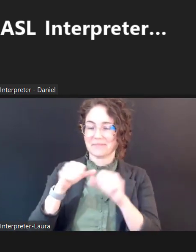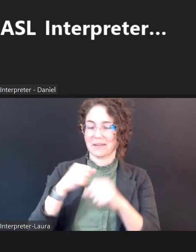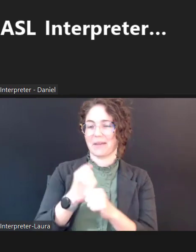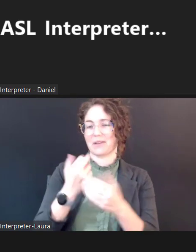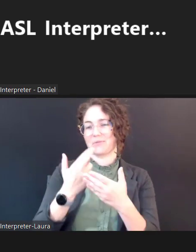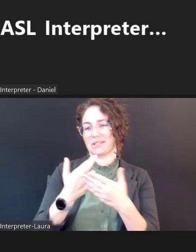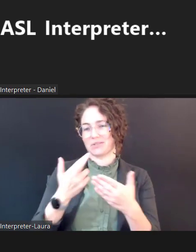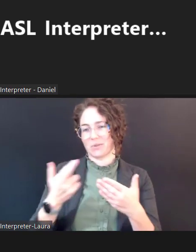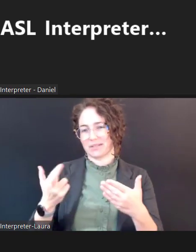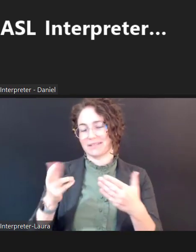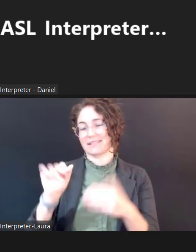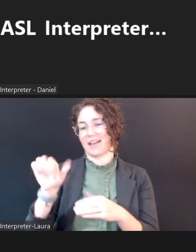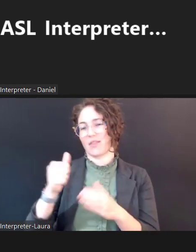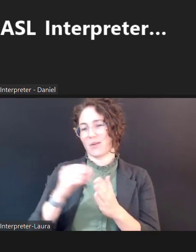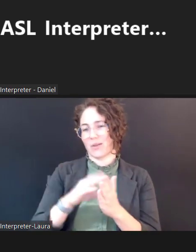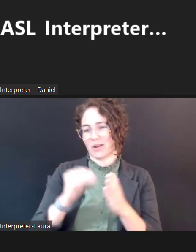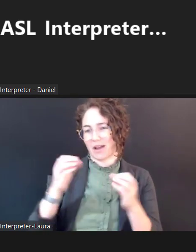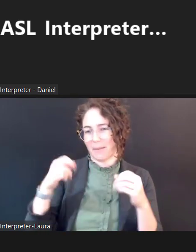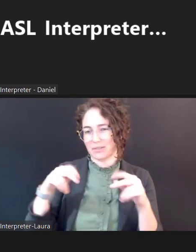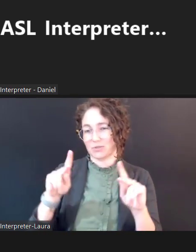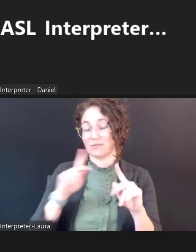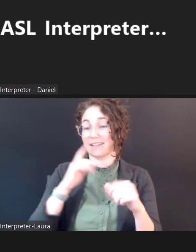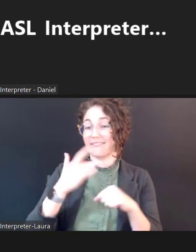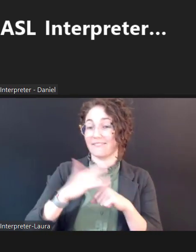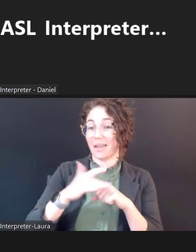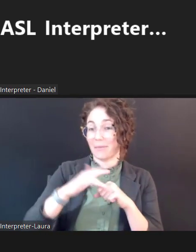asresources and other learning opportunities available to staff from Head Start